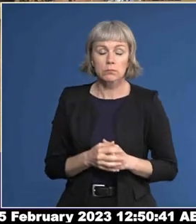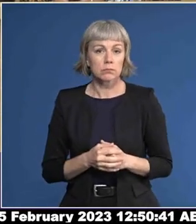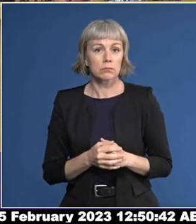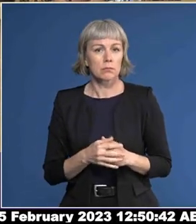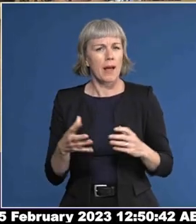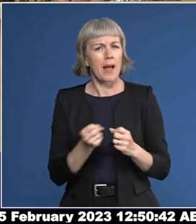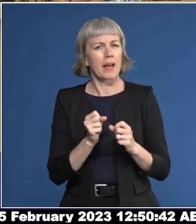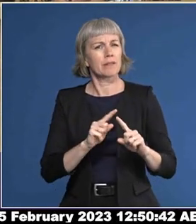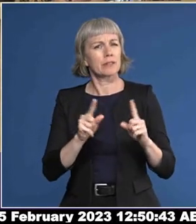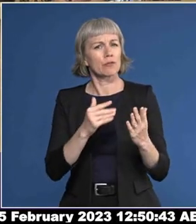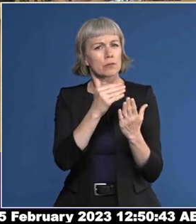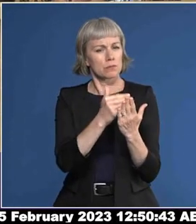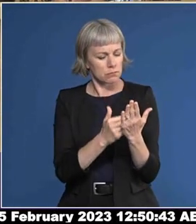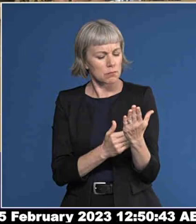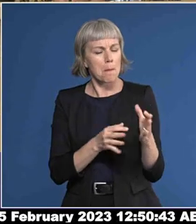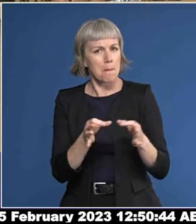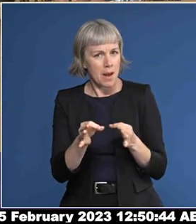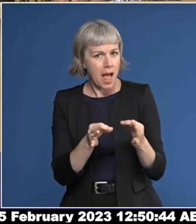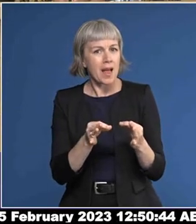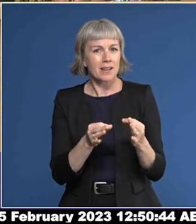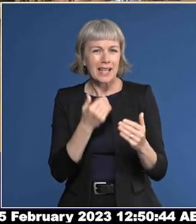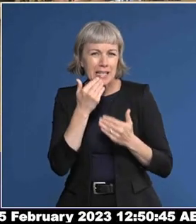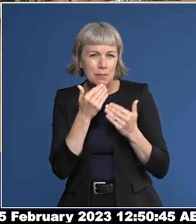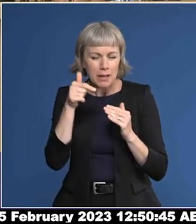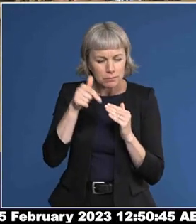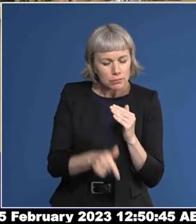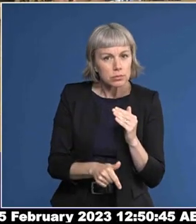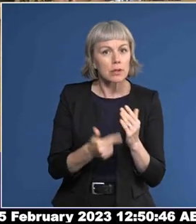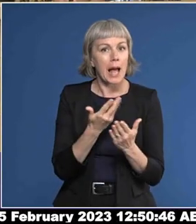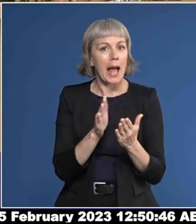reporting that goes. There is far more visibility for the board in relation to the